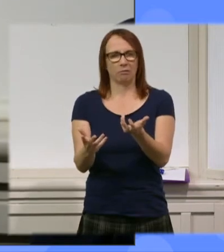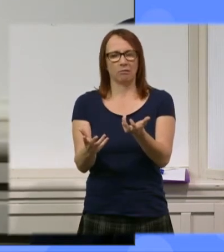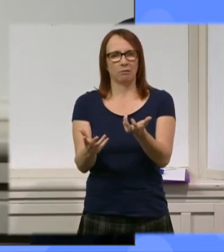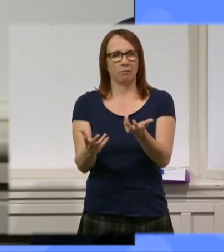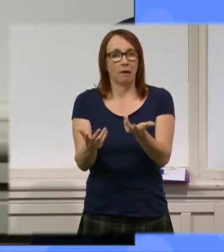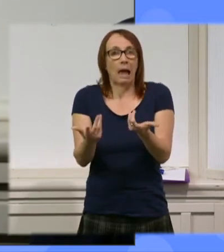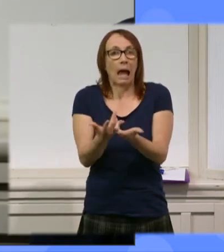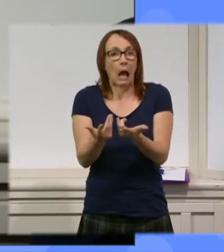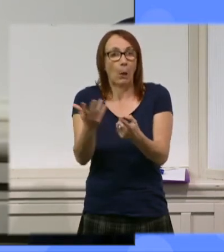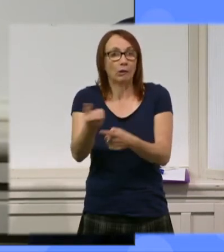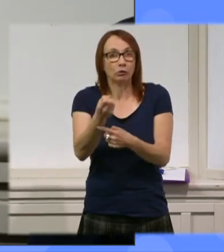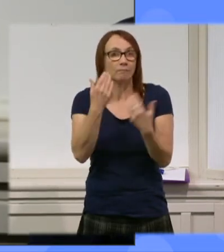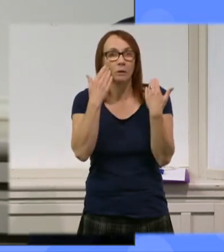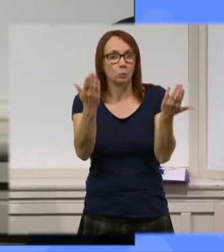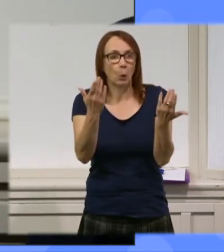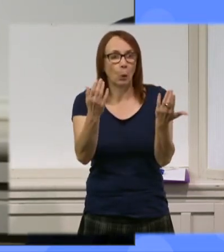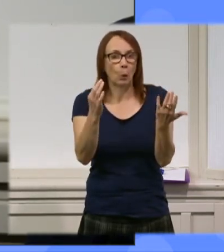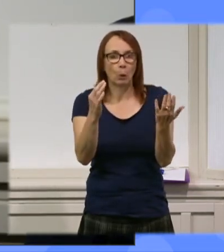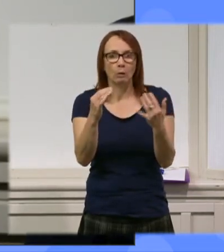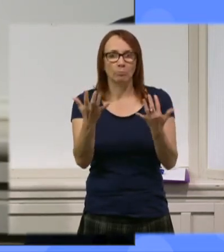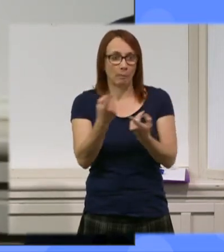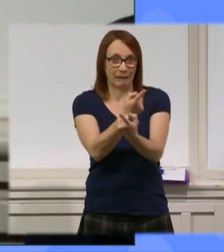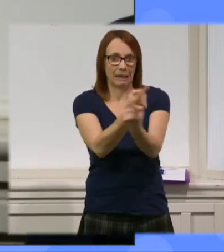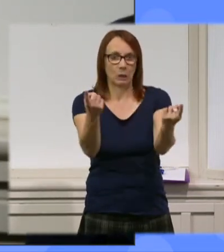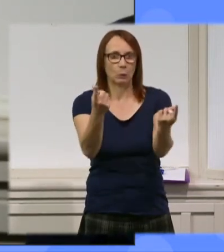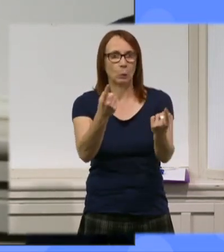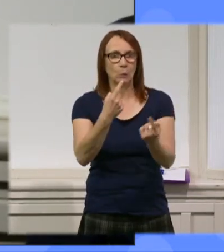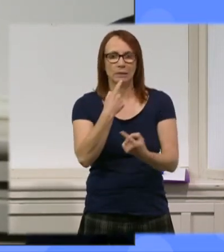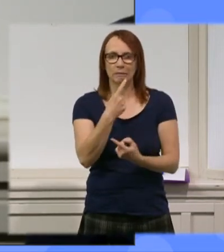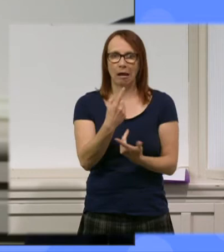know maybe it's for you to tell us to some to some extent but it does have to